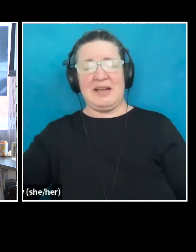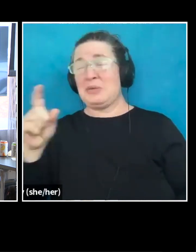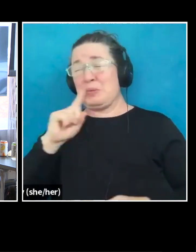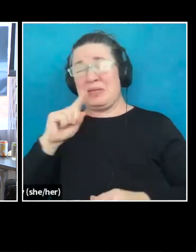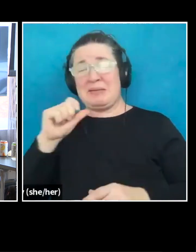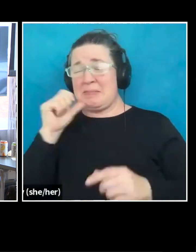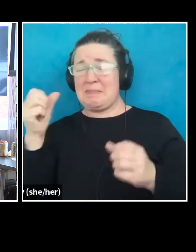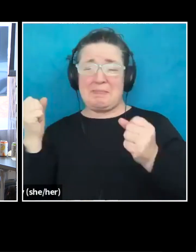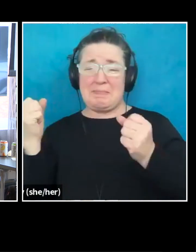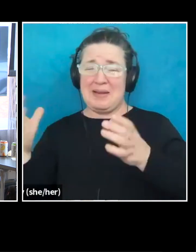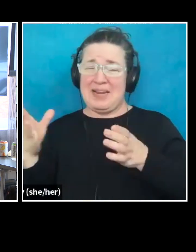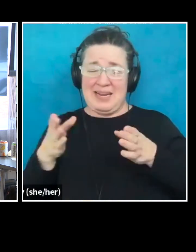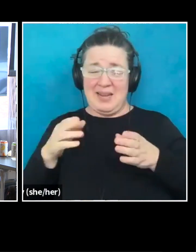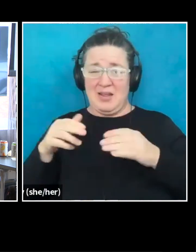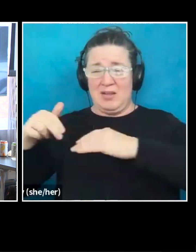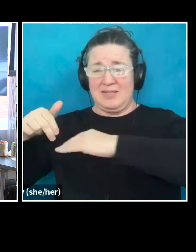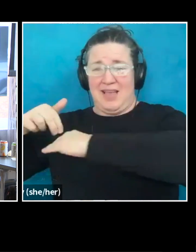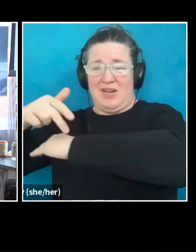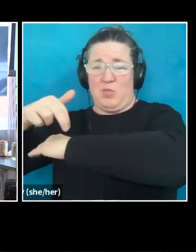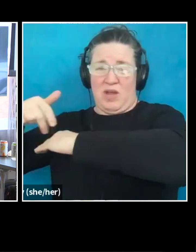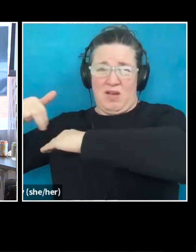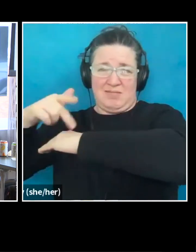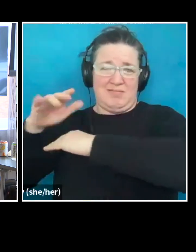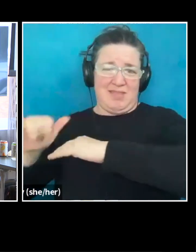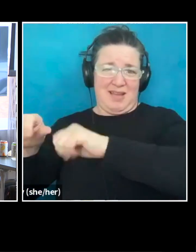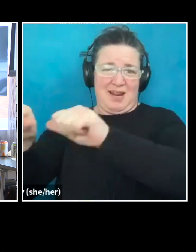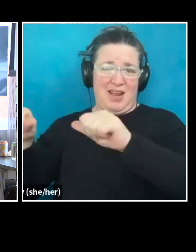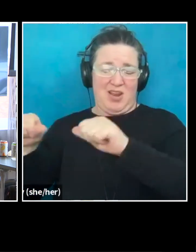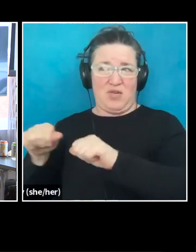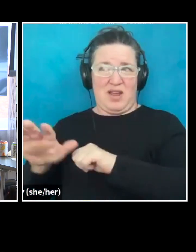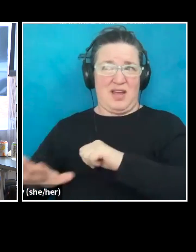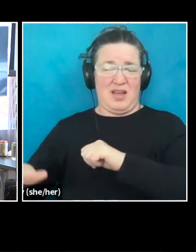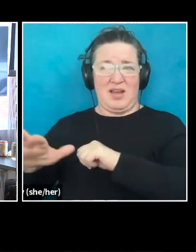And I was telling her I was going to this other conference and she was so excited about it and it